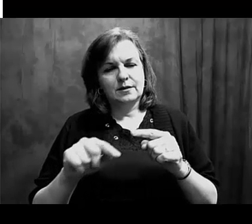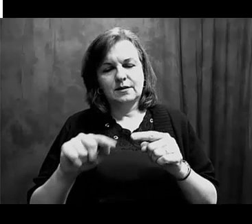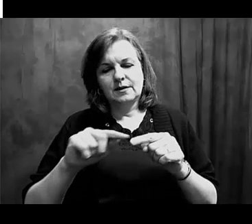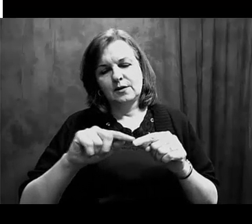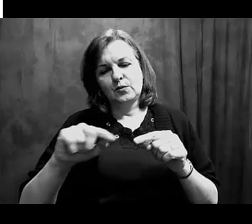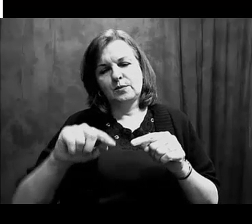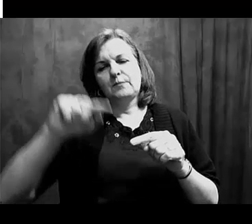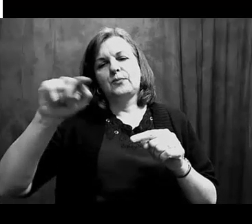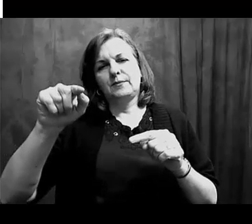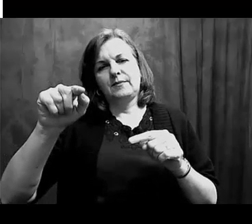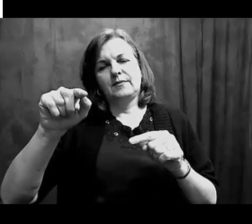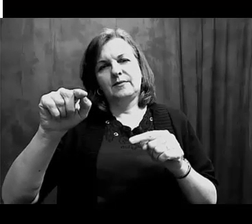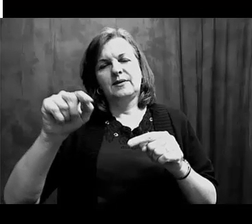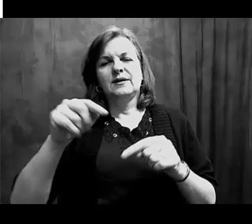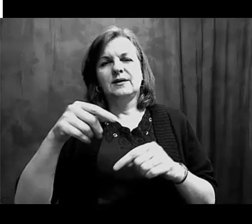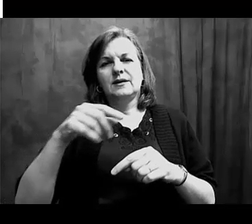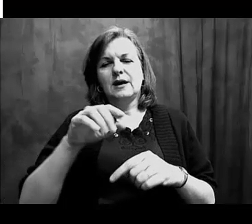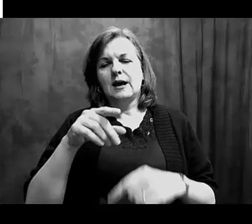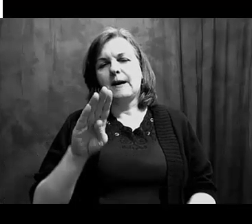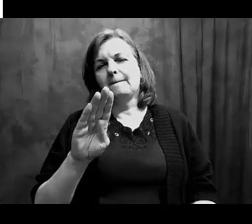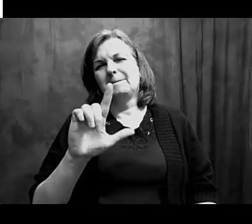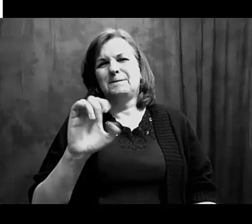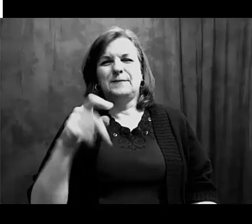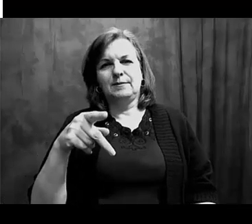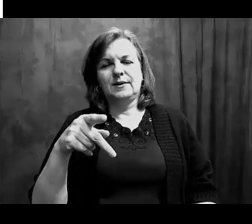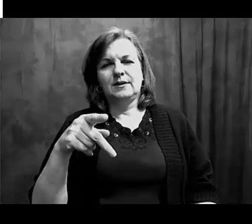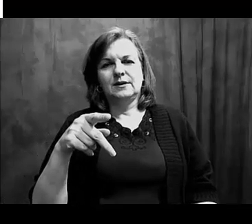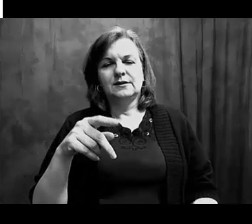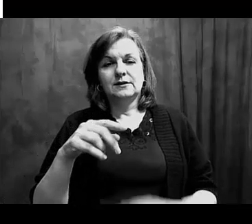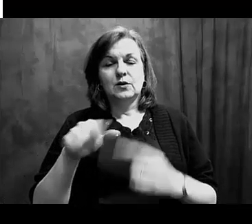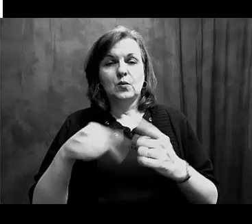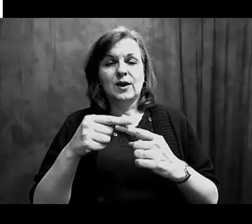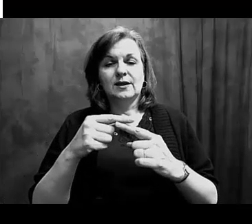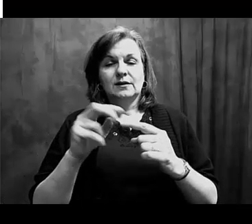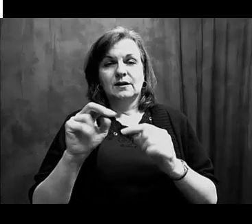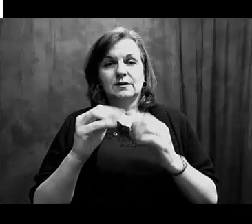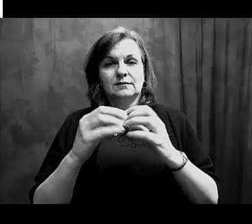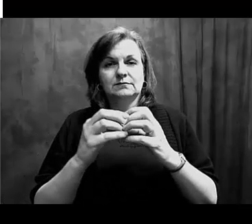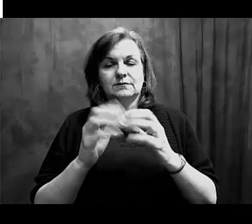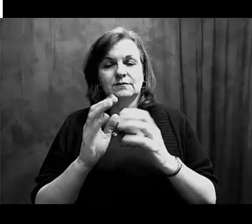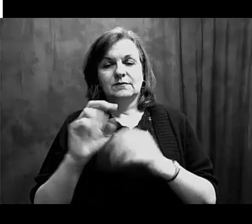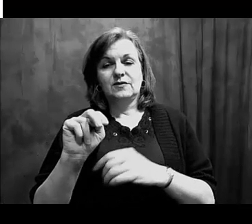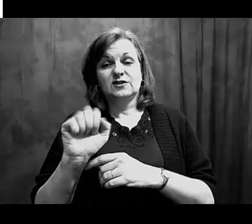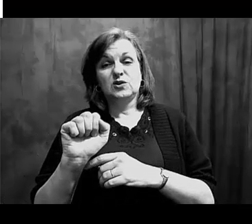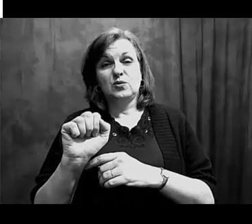if you open sodium channels and sodium comes in